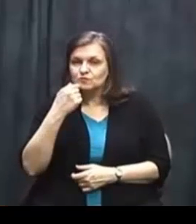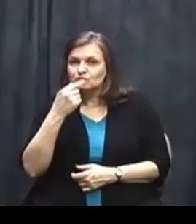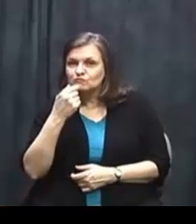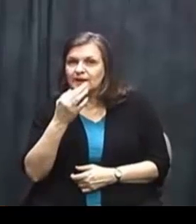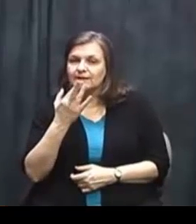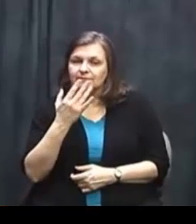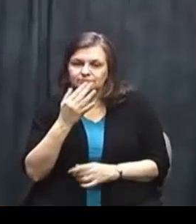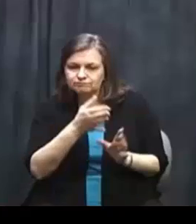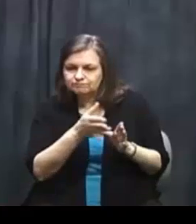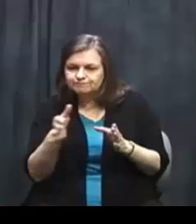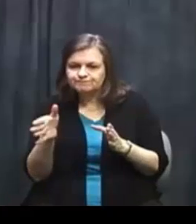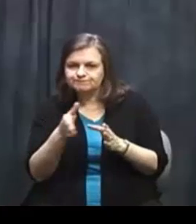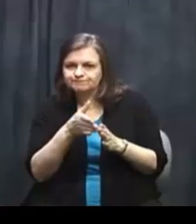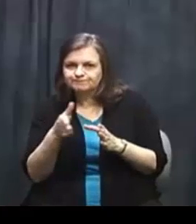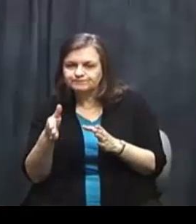it's in the red spectrum